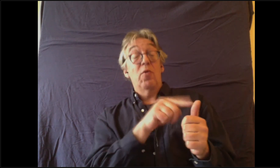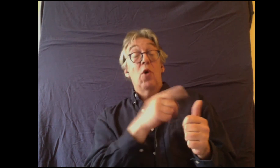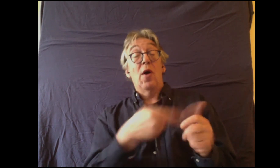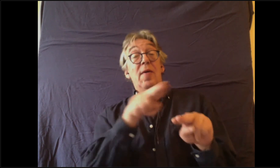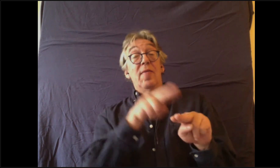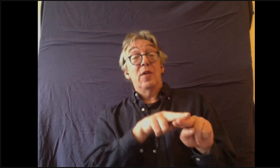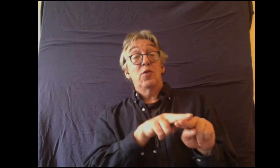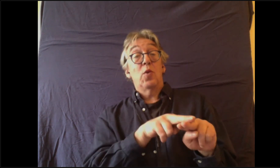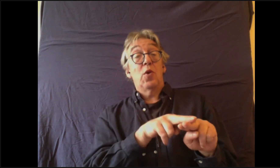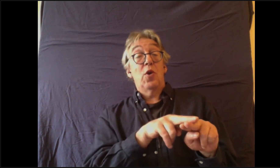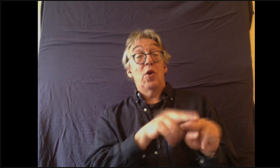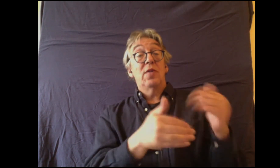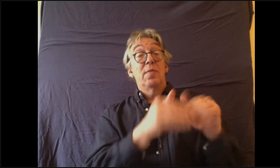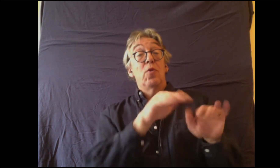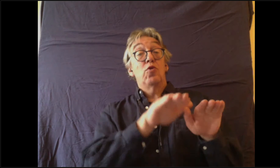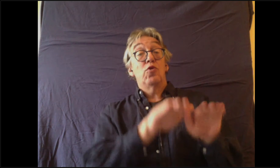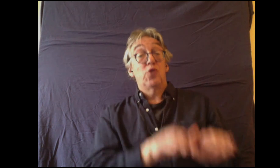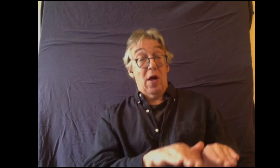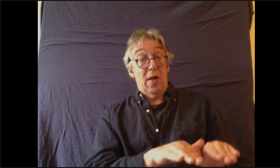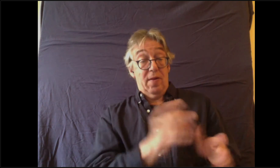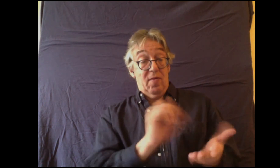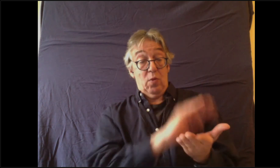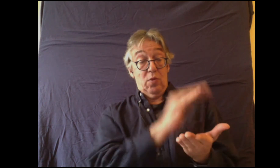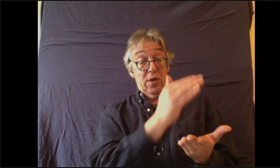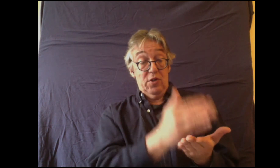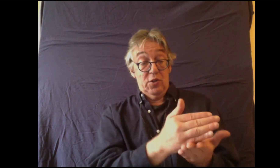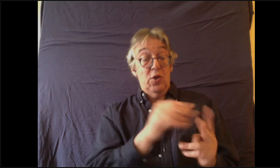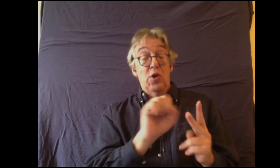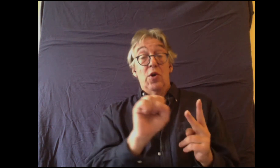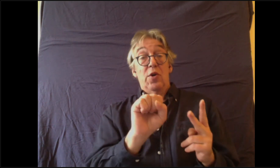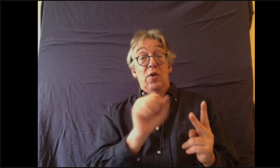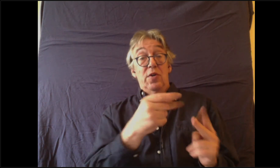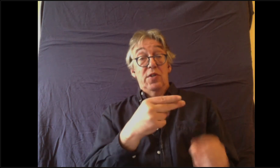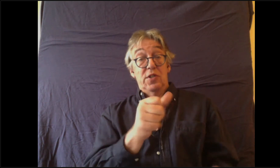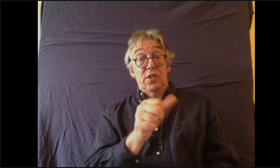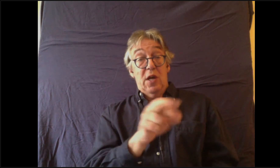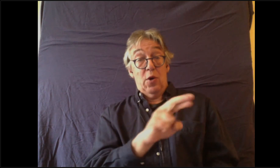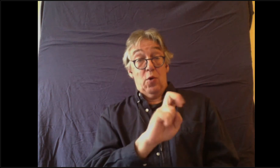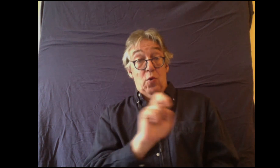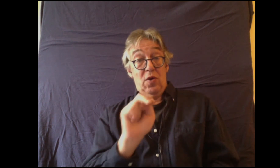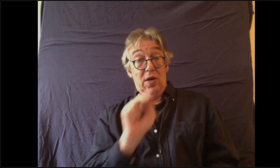and from Women with Disabilities Development Foundation we had Sharine.